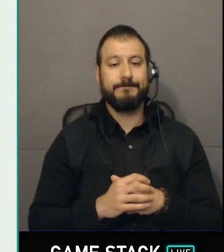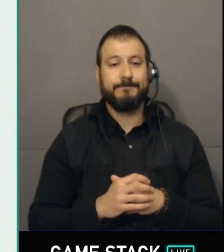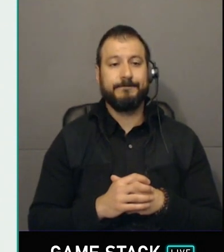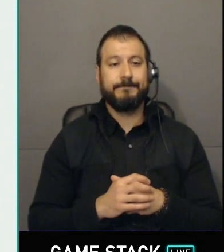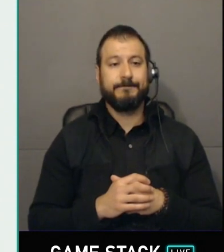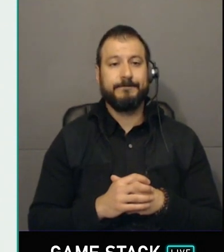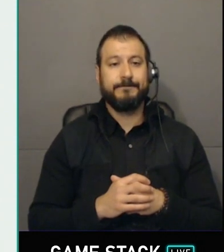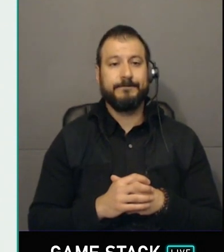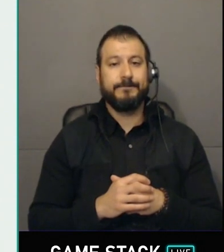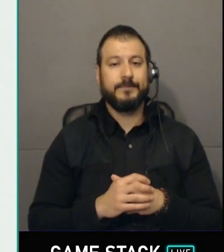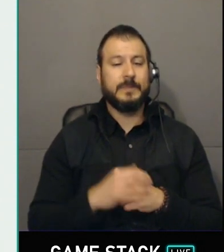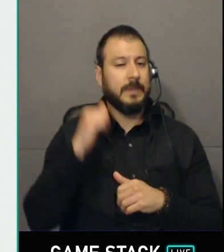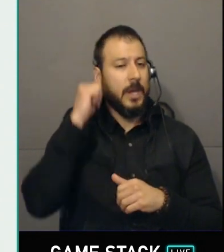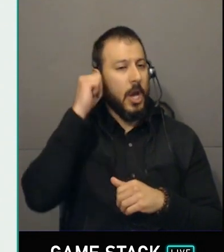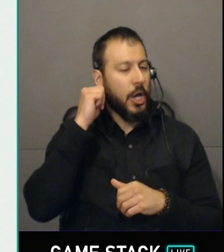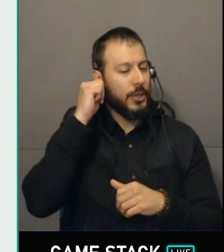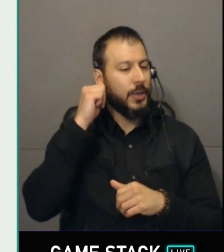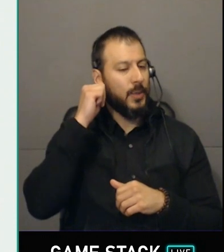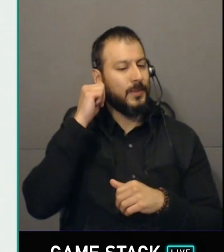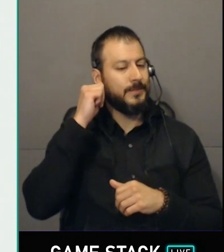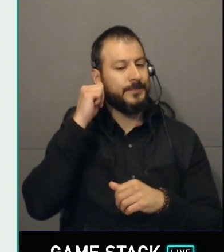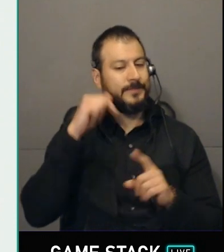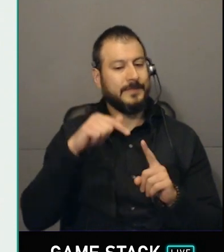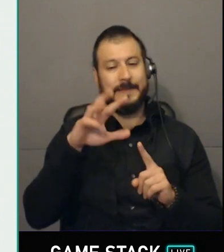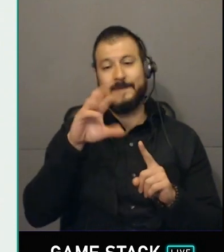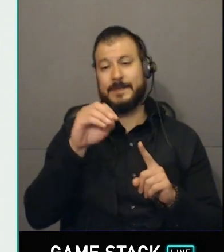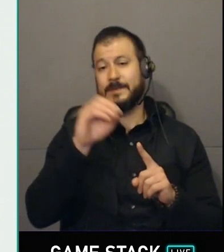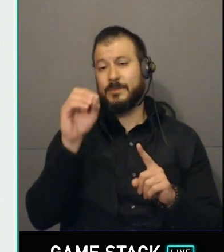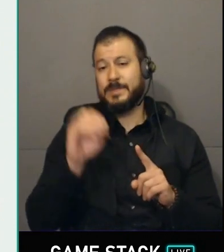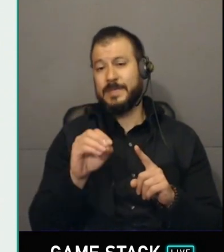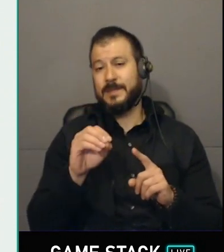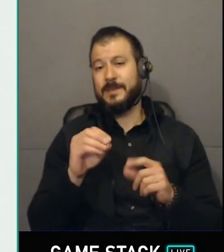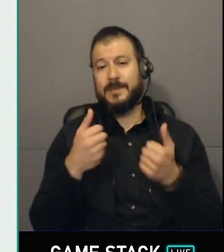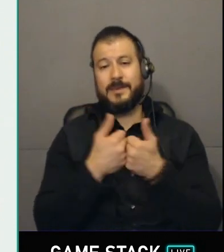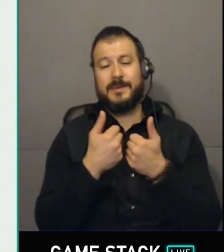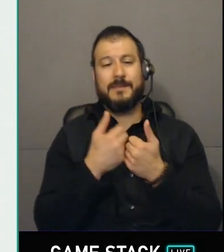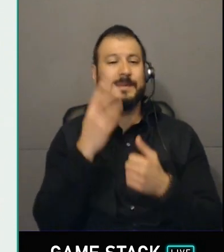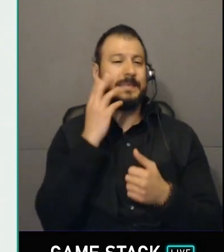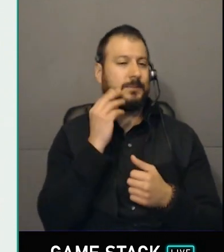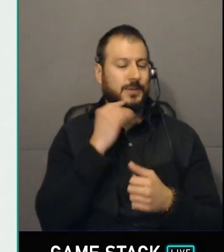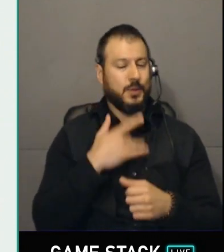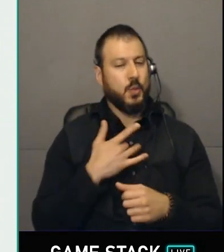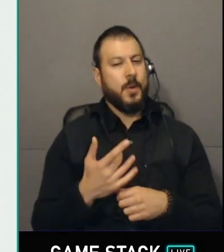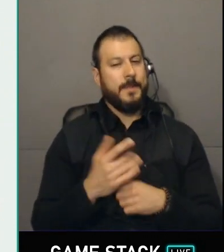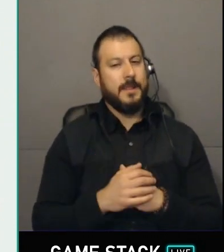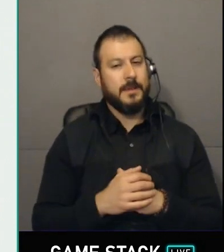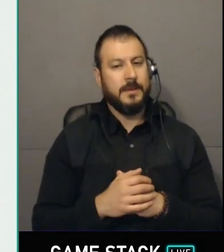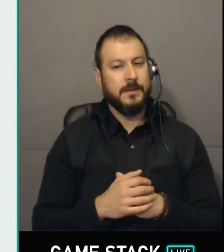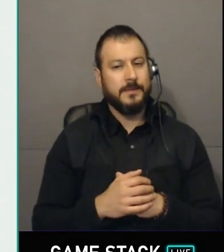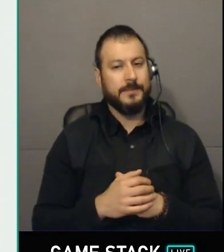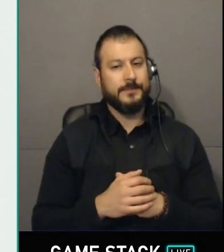audio is 50% of the game experience normally, but for gamers without sight,